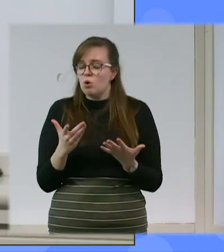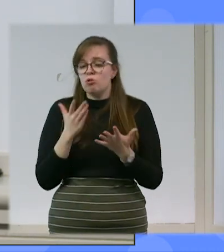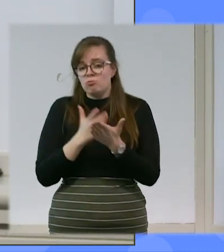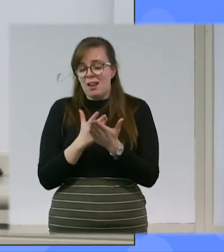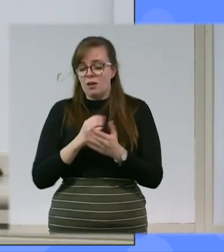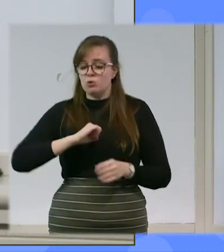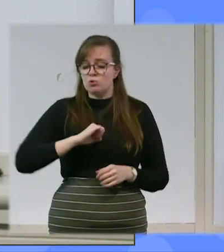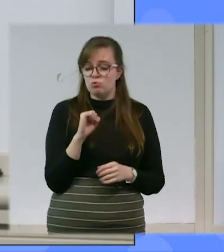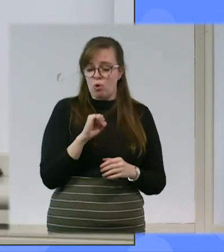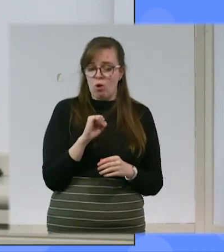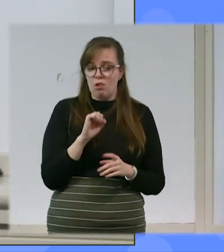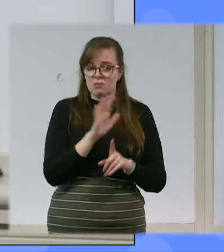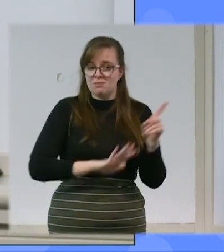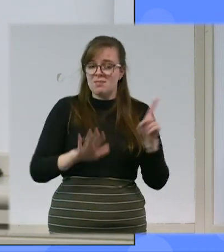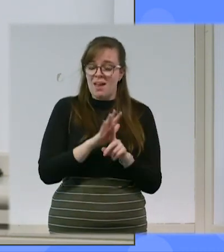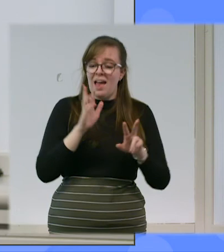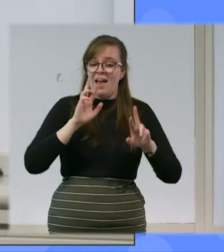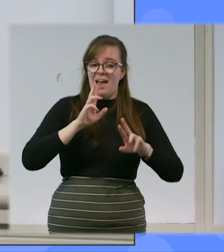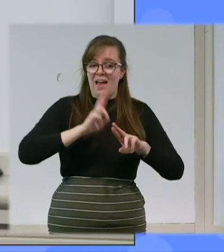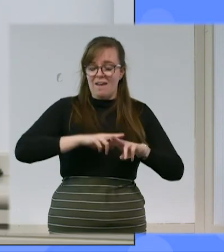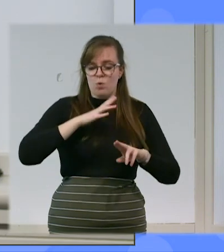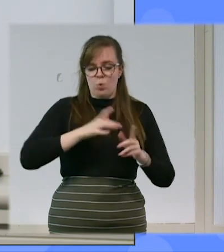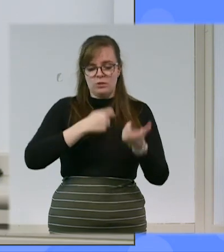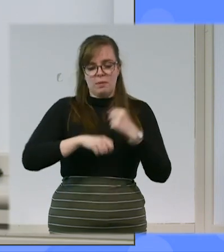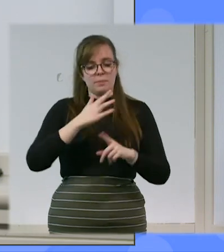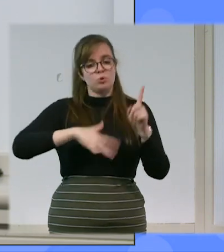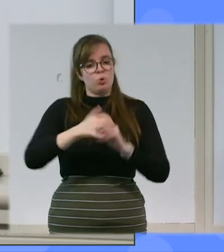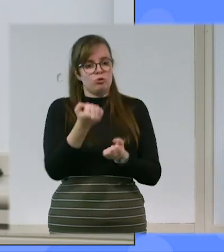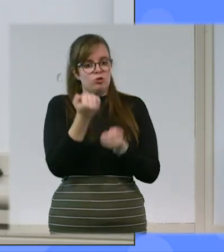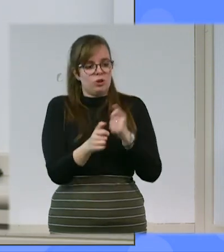if it's going to have a hope of being a socially just sustainable country can't